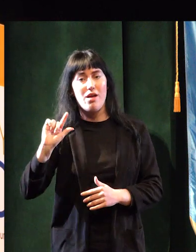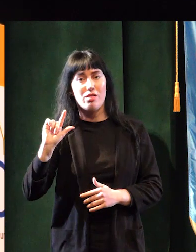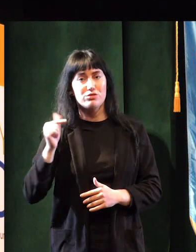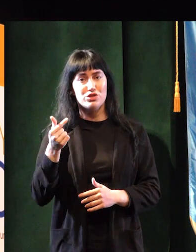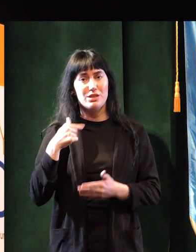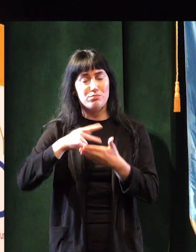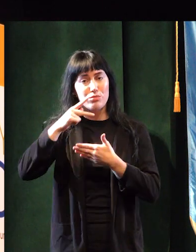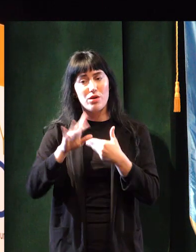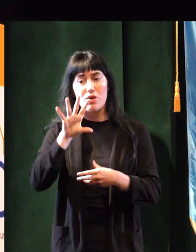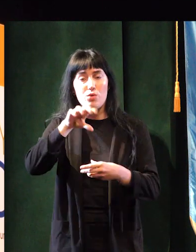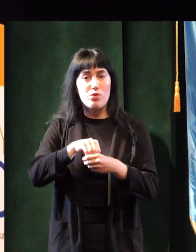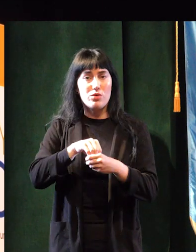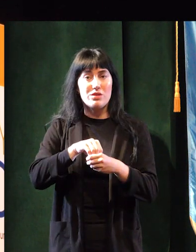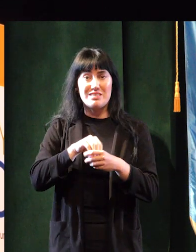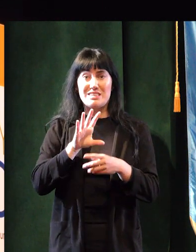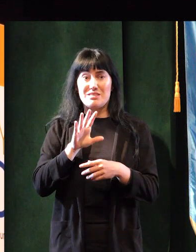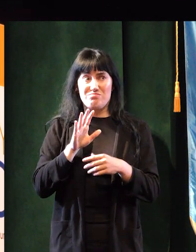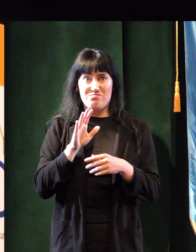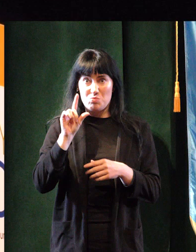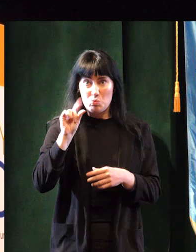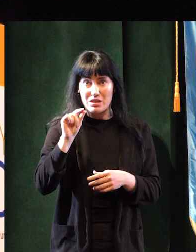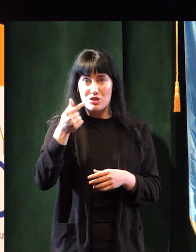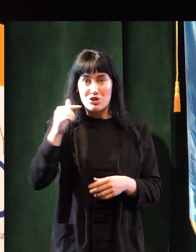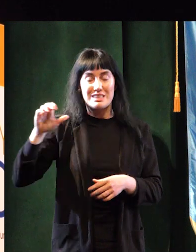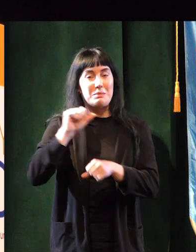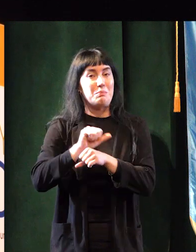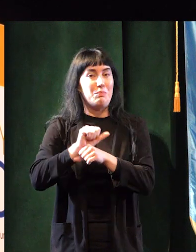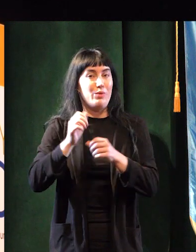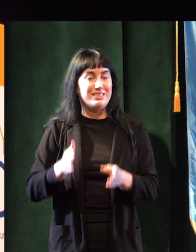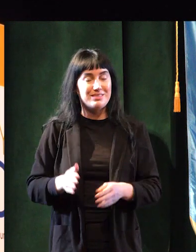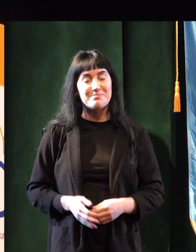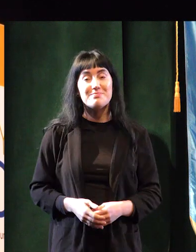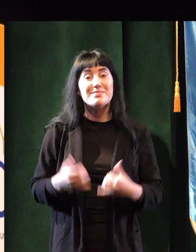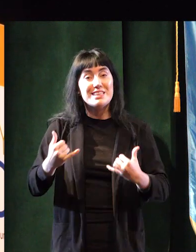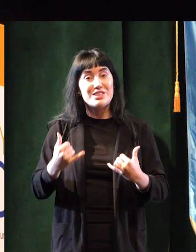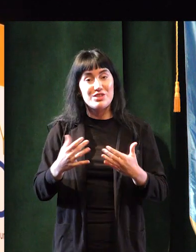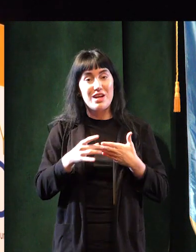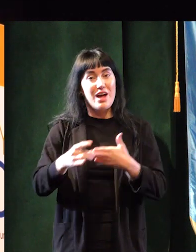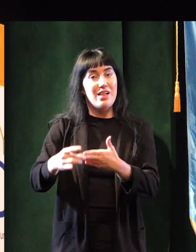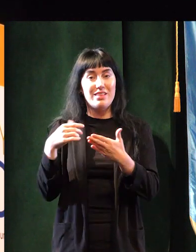the algae program including nearly 20 GCC employees she now leads a team of LG